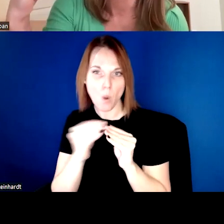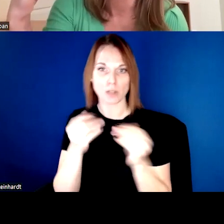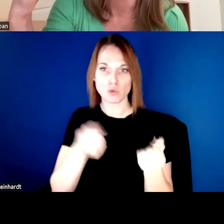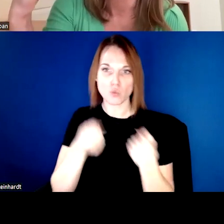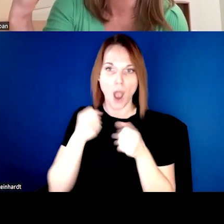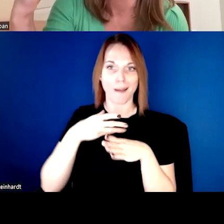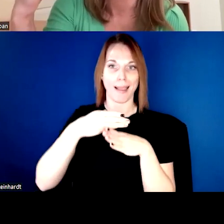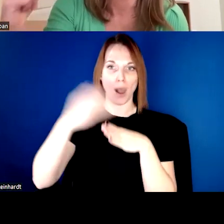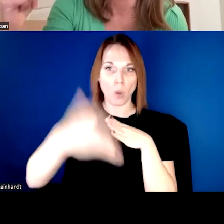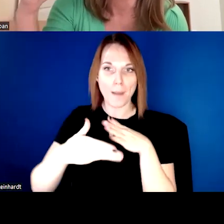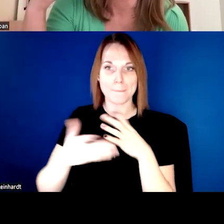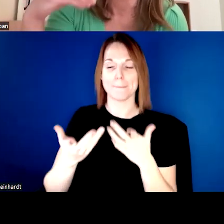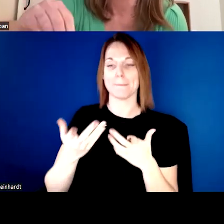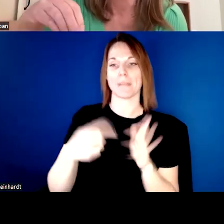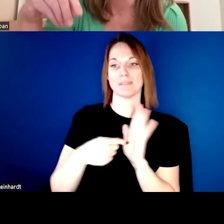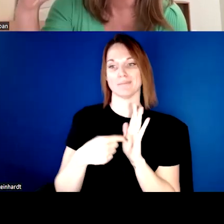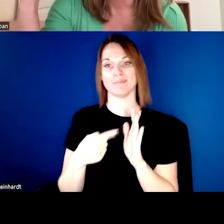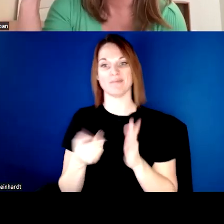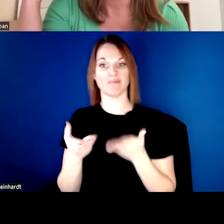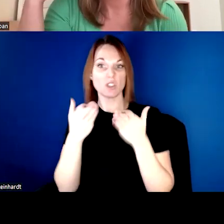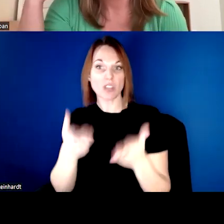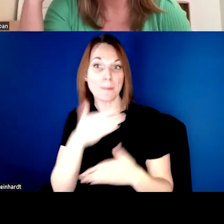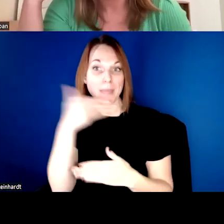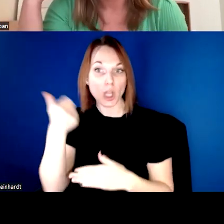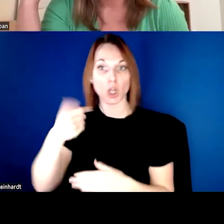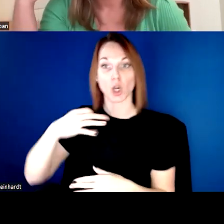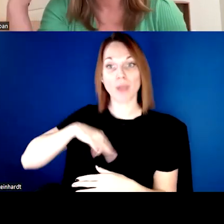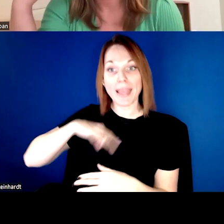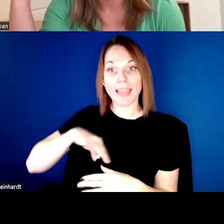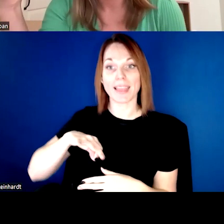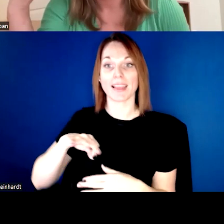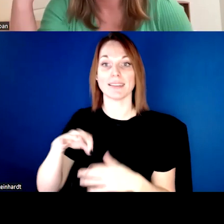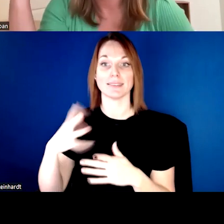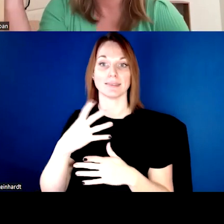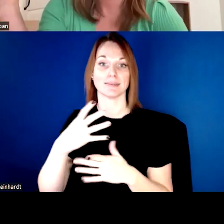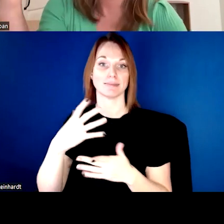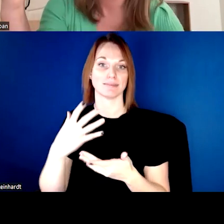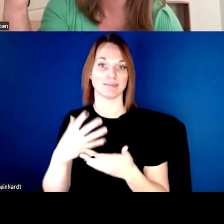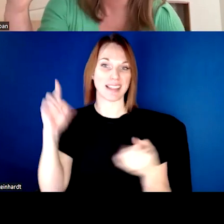really suggesting better credit and debt outcomes that they might kind of translate